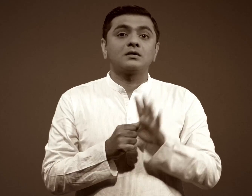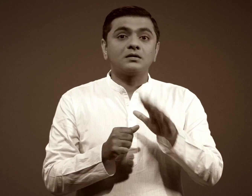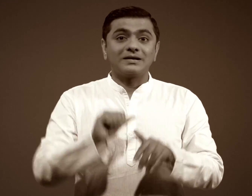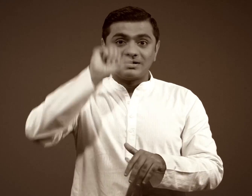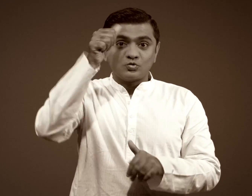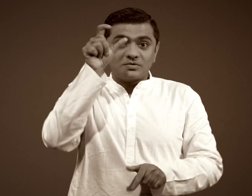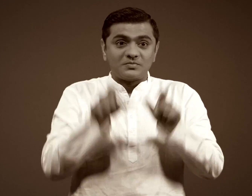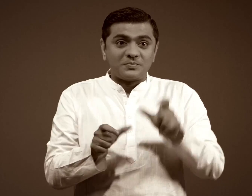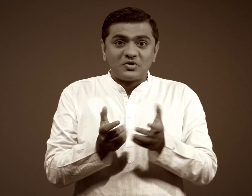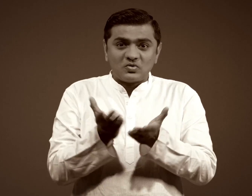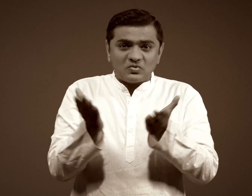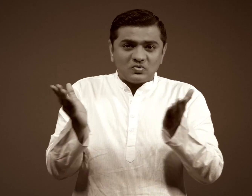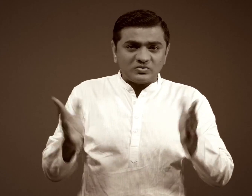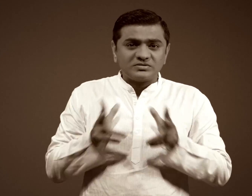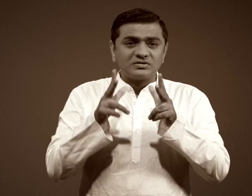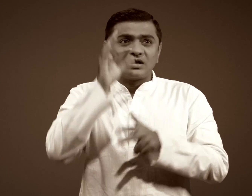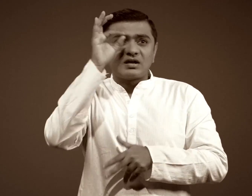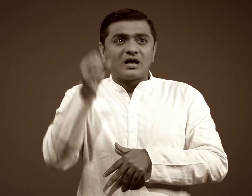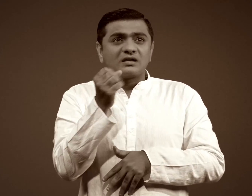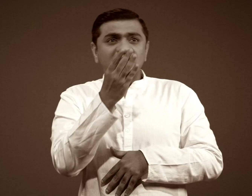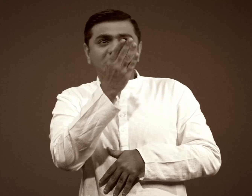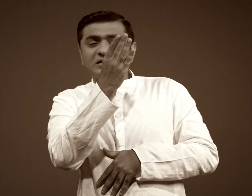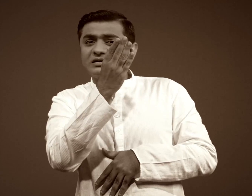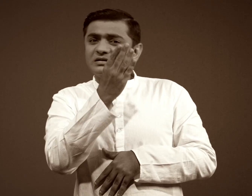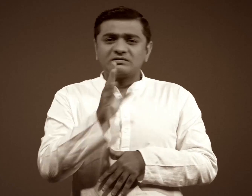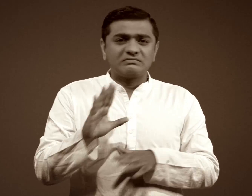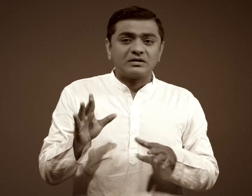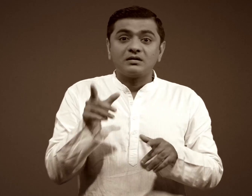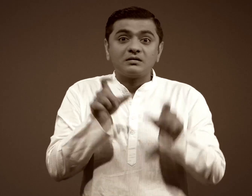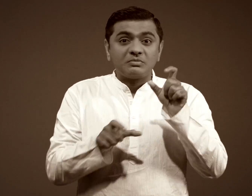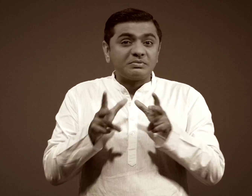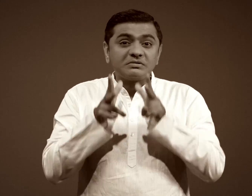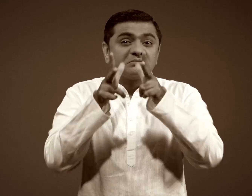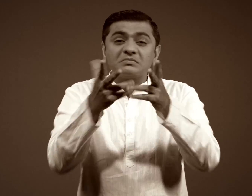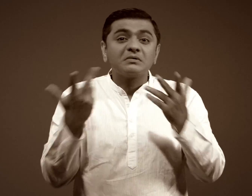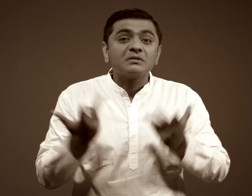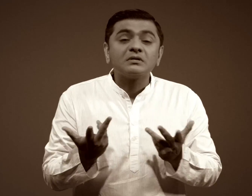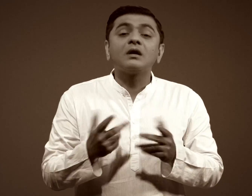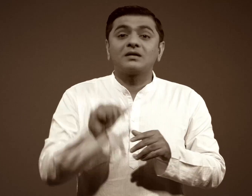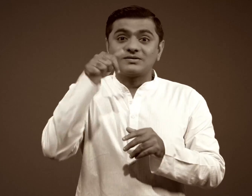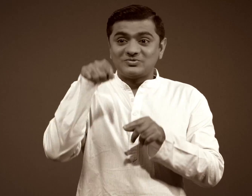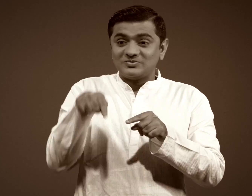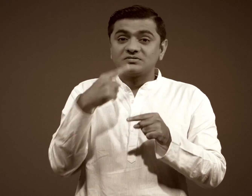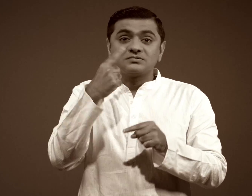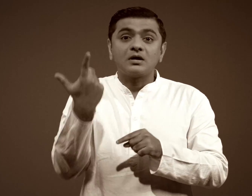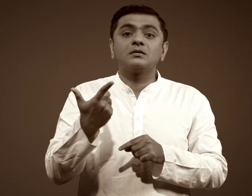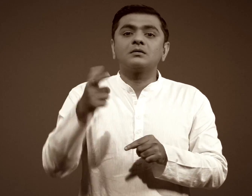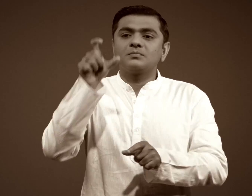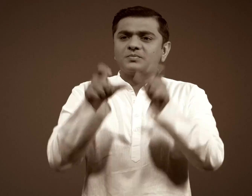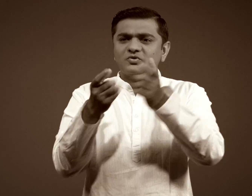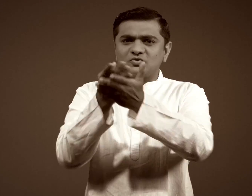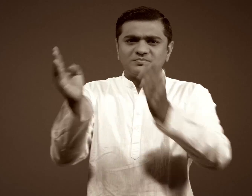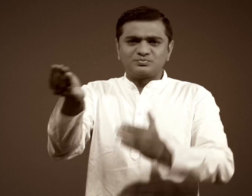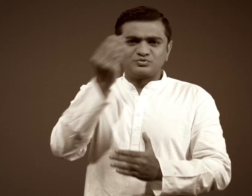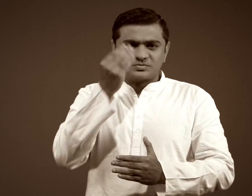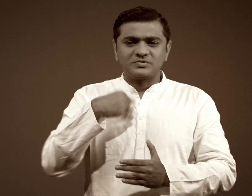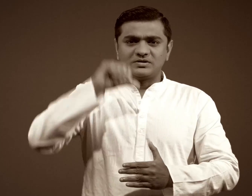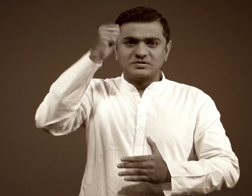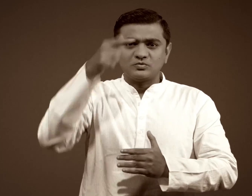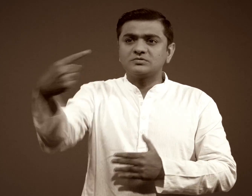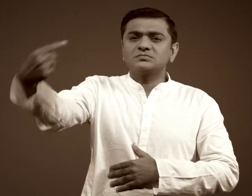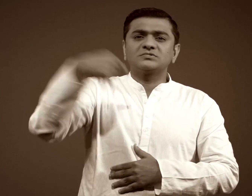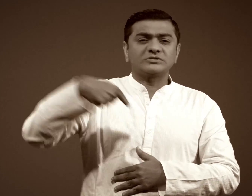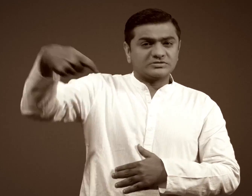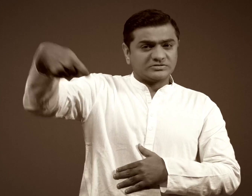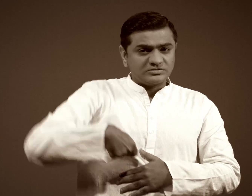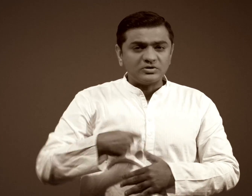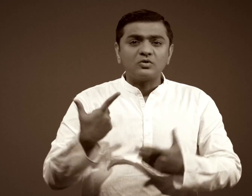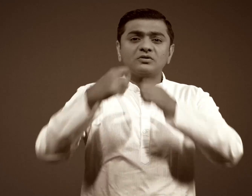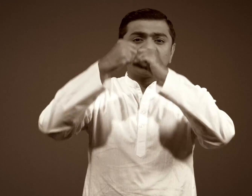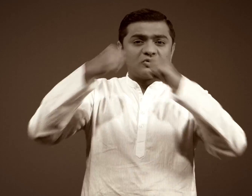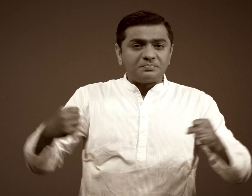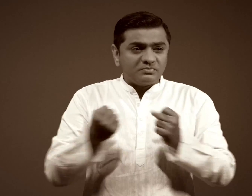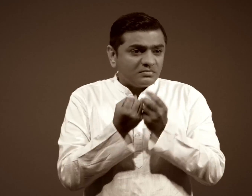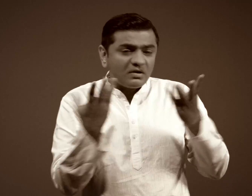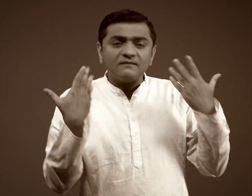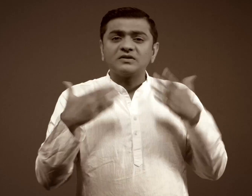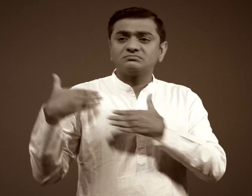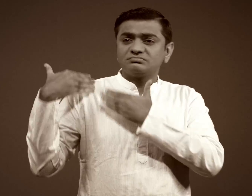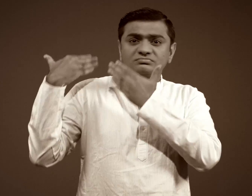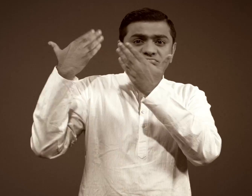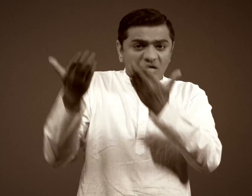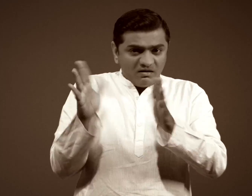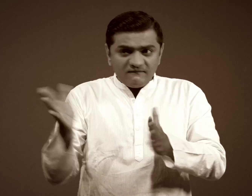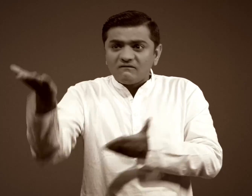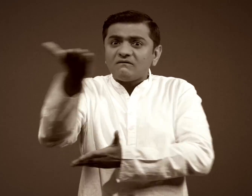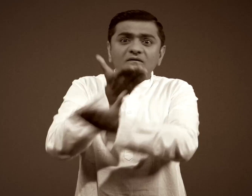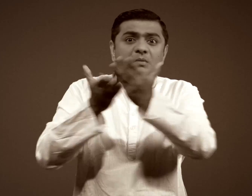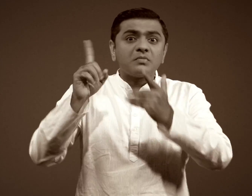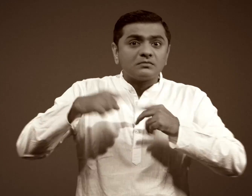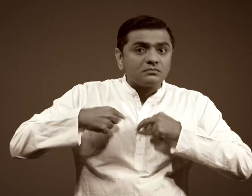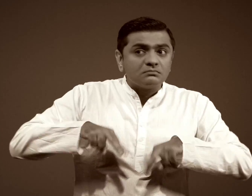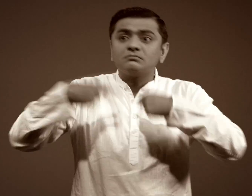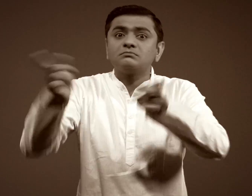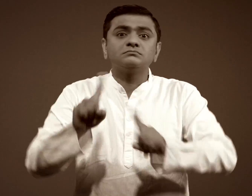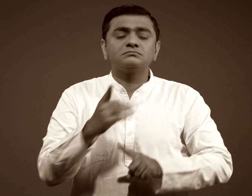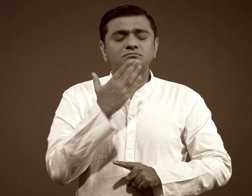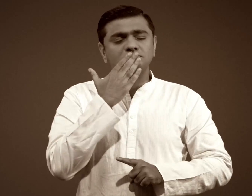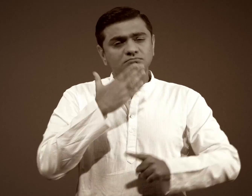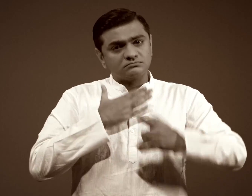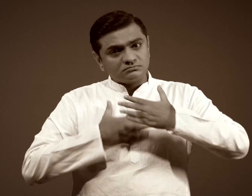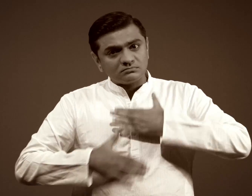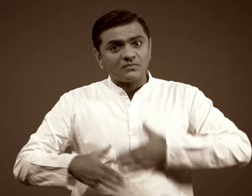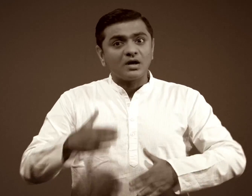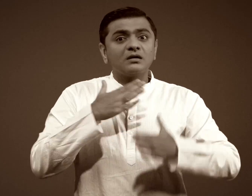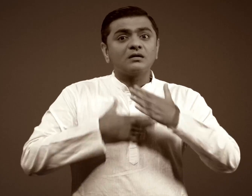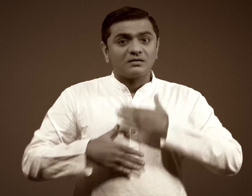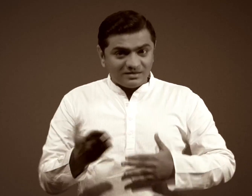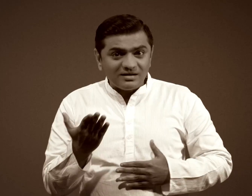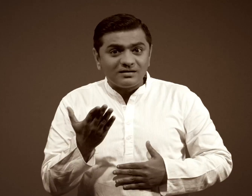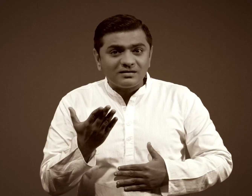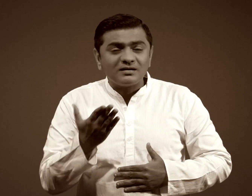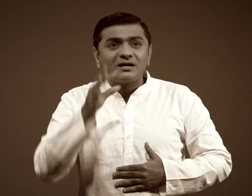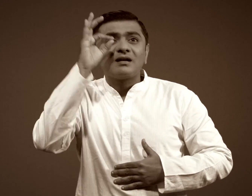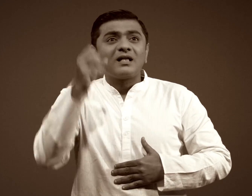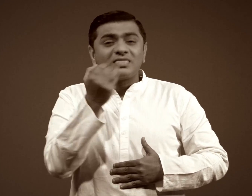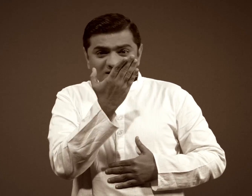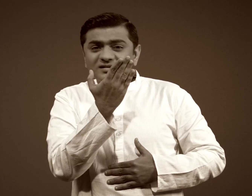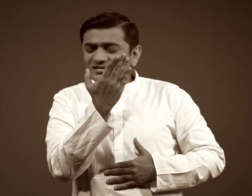Many Hindus were against Gandhi’s insistence of non-violence and non-retaliation against Muslims who murder and raped Hindus.